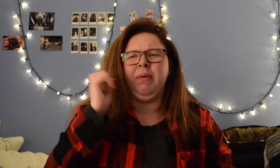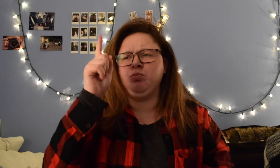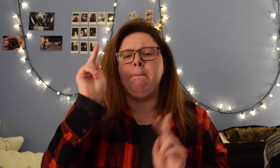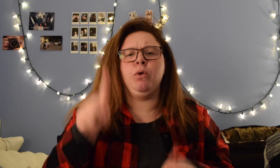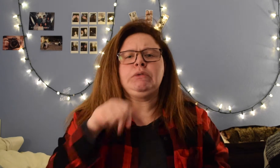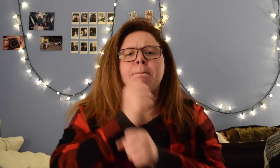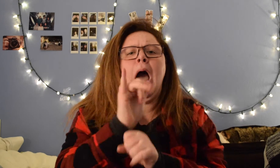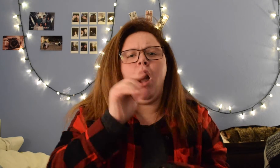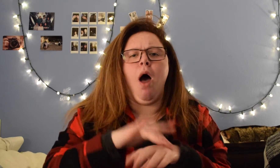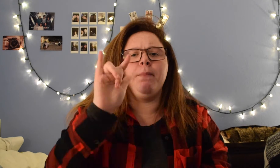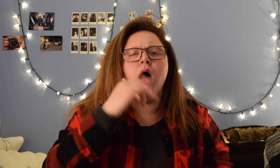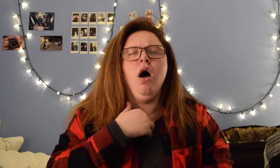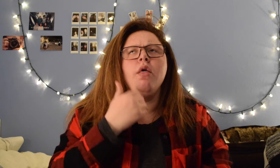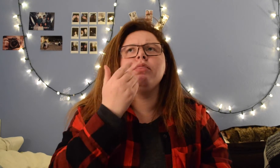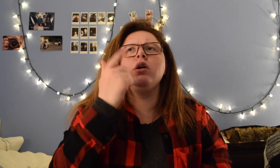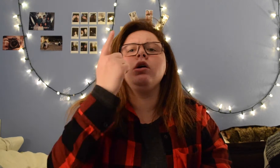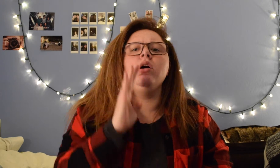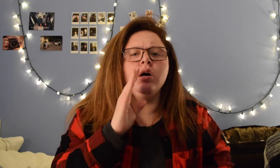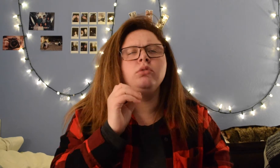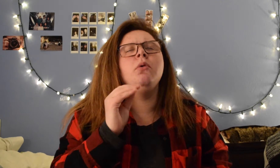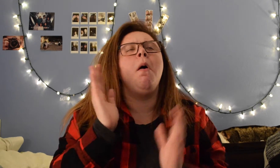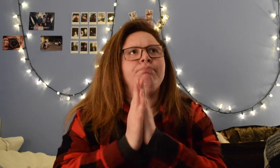Because one person didn't make it on the plane and I was like thank god